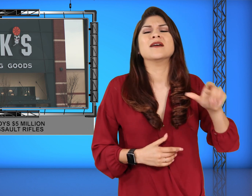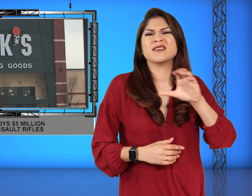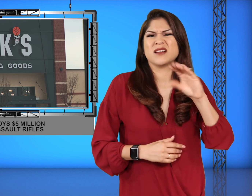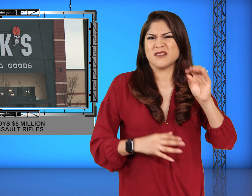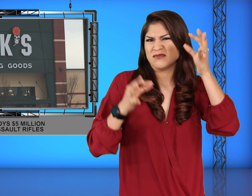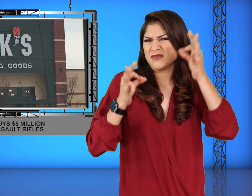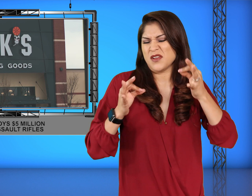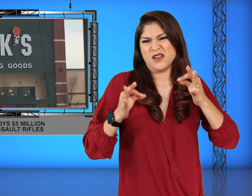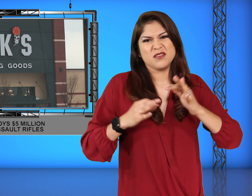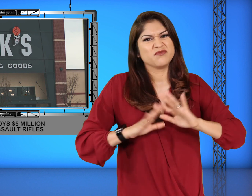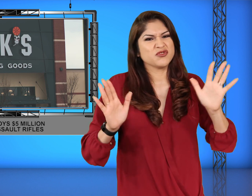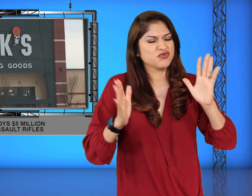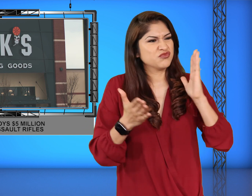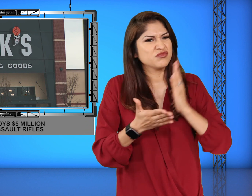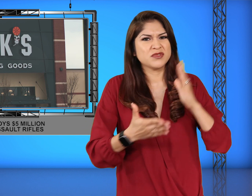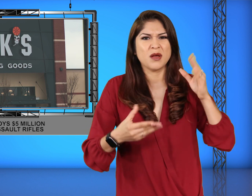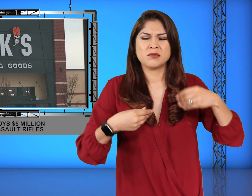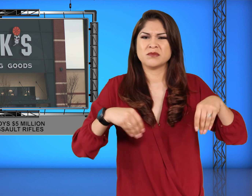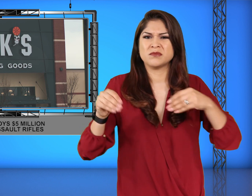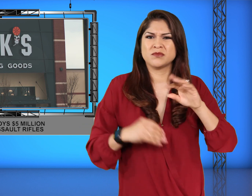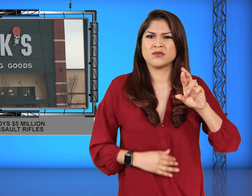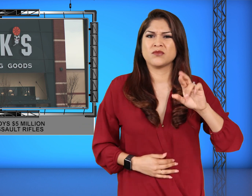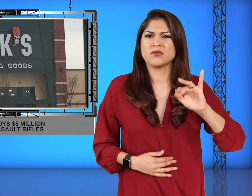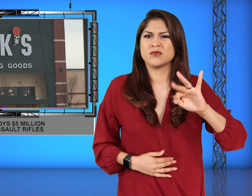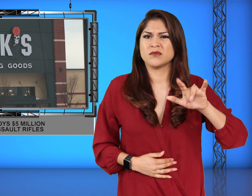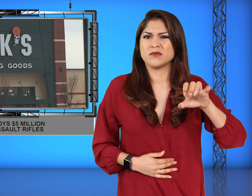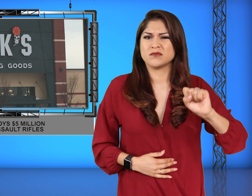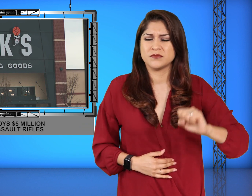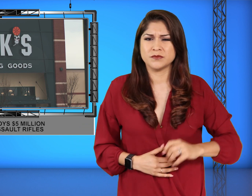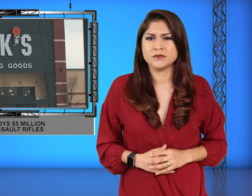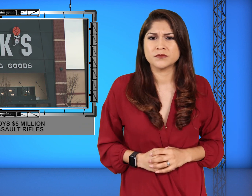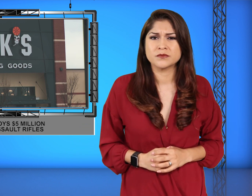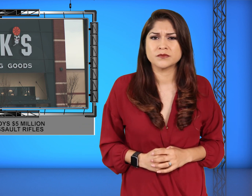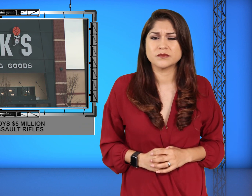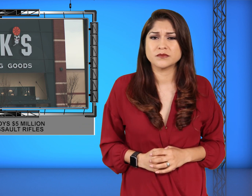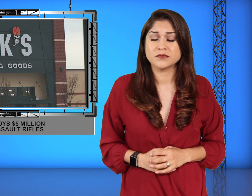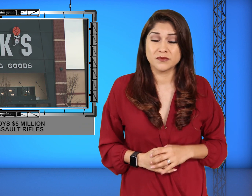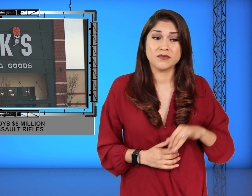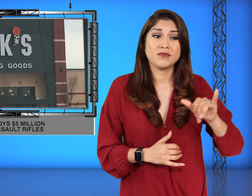the mass shooting in Parkland, Florida.